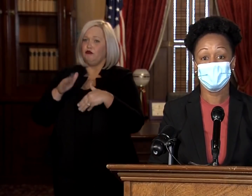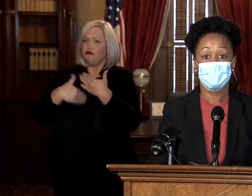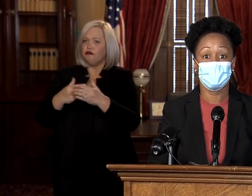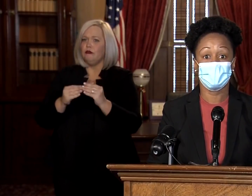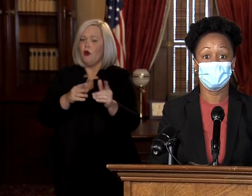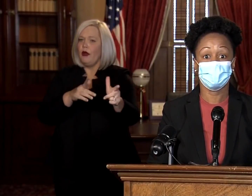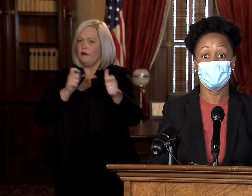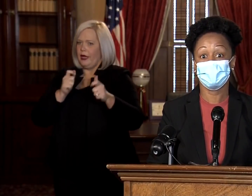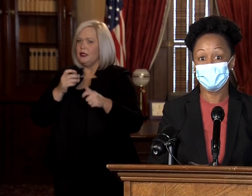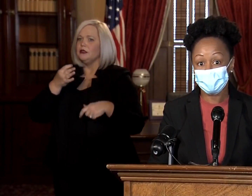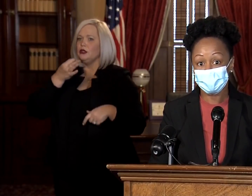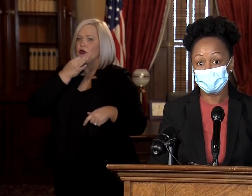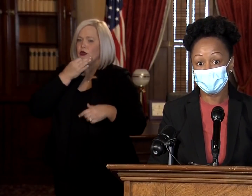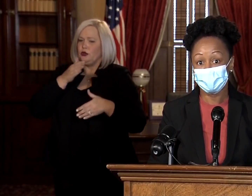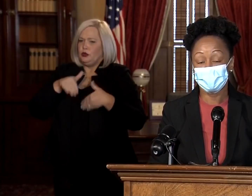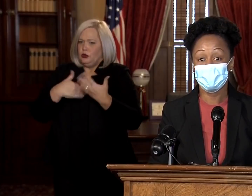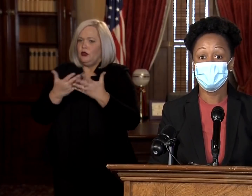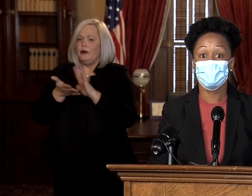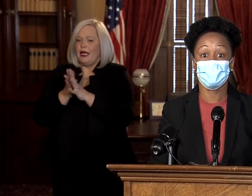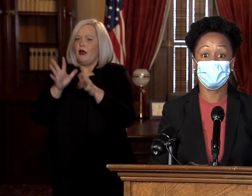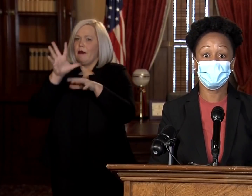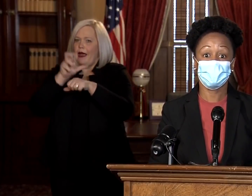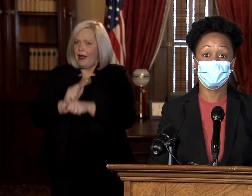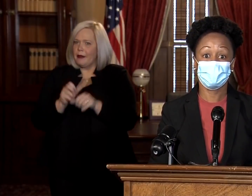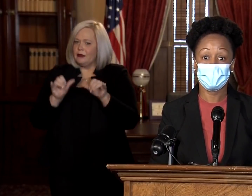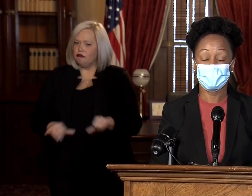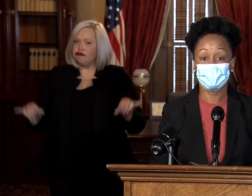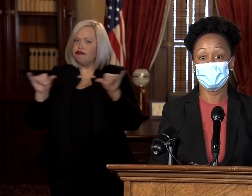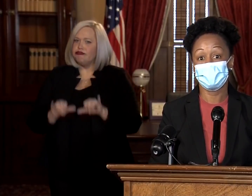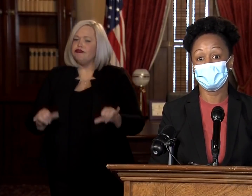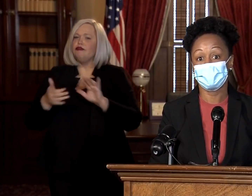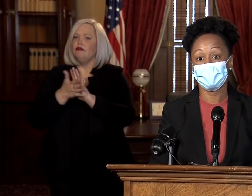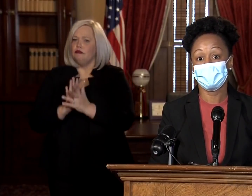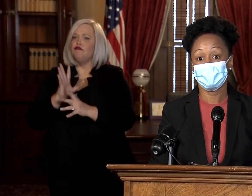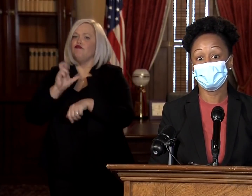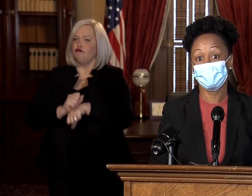I will say, we do expect it to increase as far as the speed of increase as far as the speed of Vaccines being administered to Vaccines being administered to people.